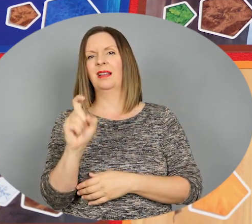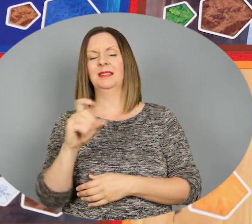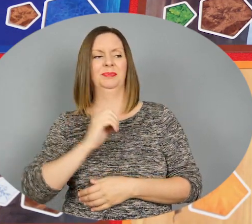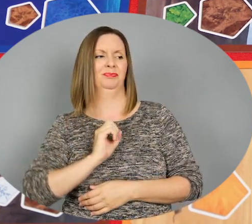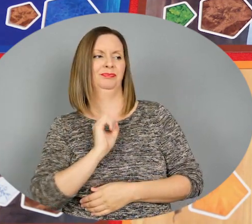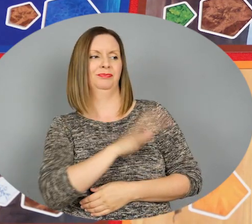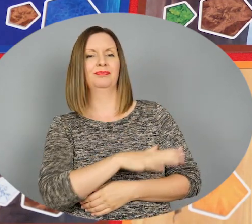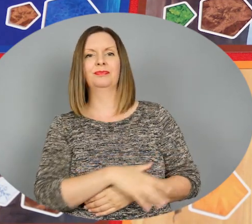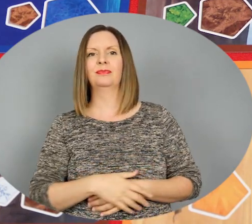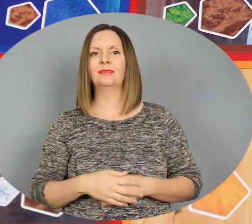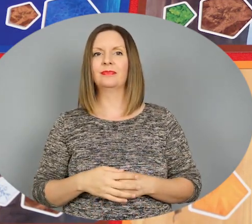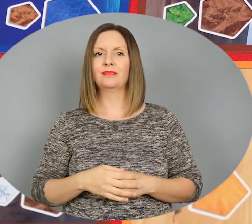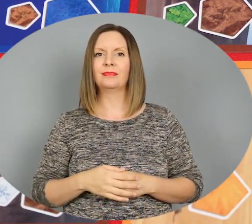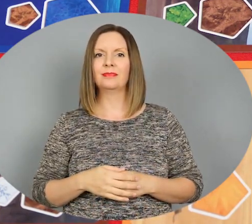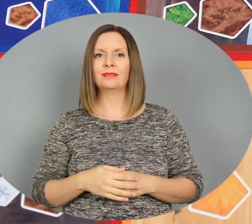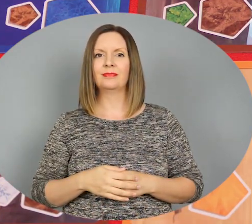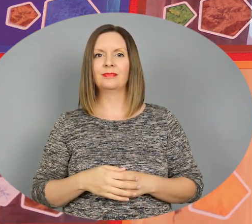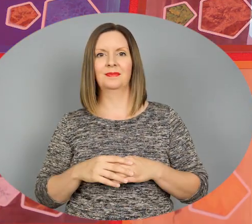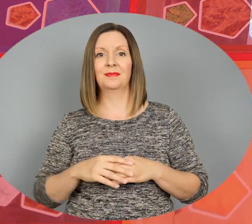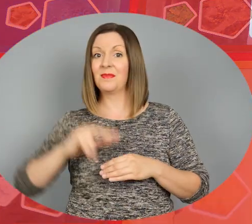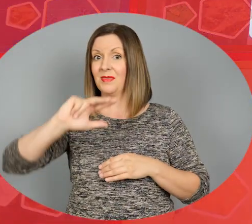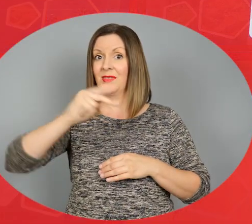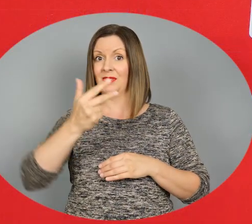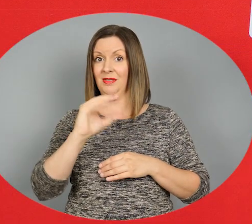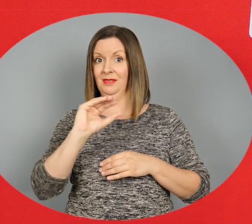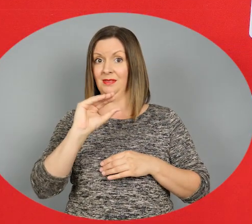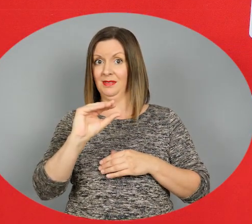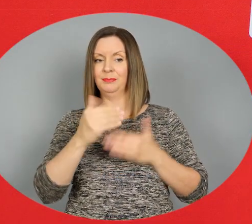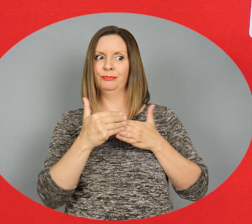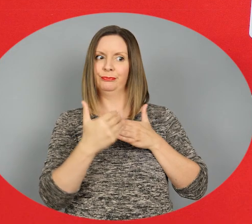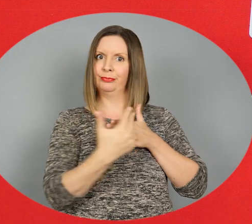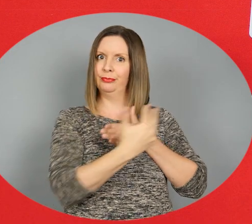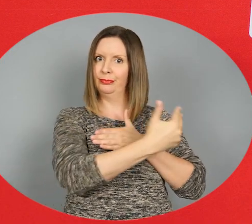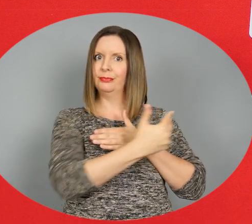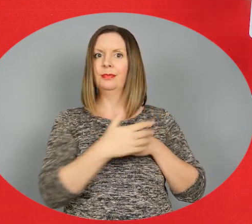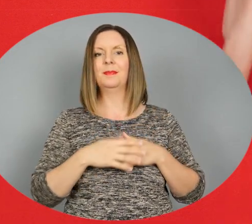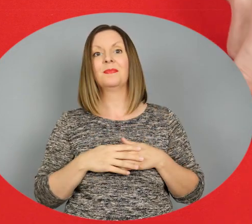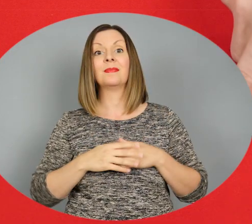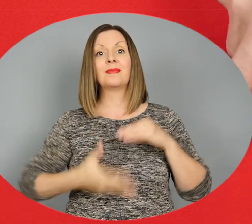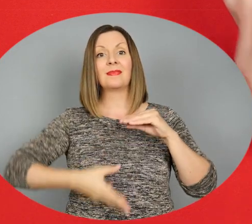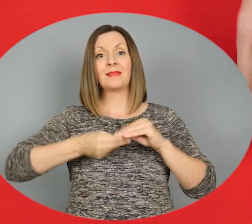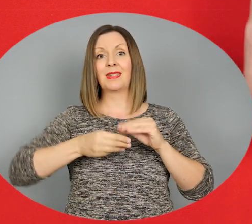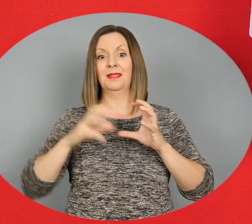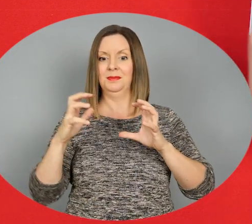are just discarded to the box. From the third stack and onward, after performing the Adding